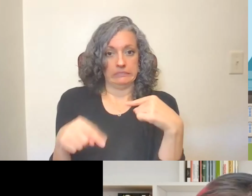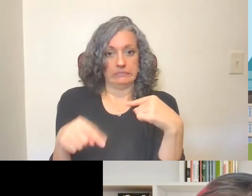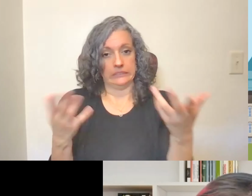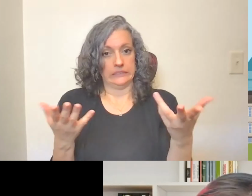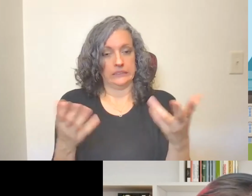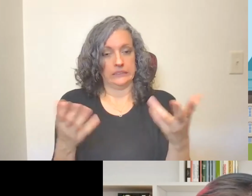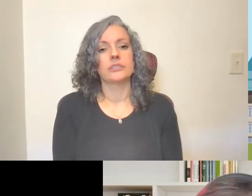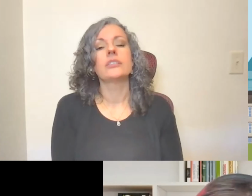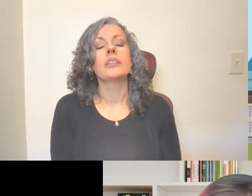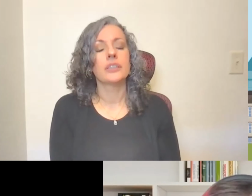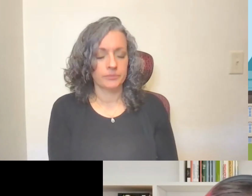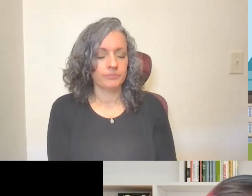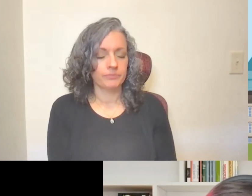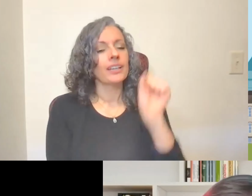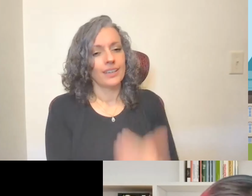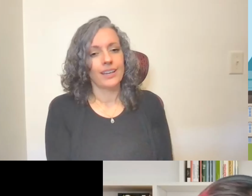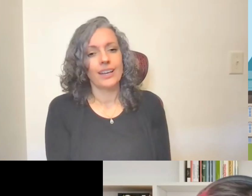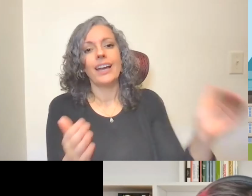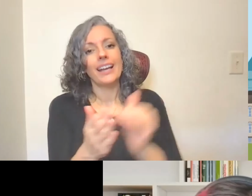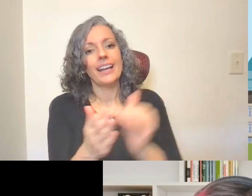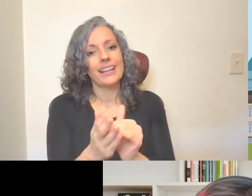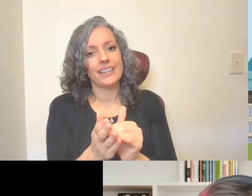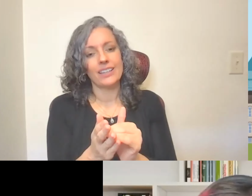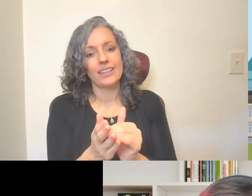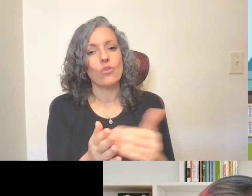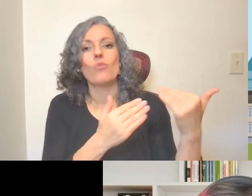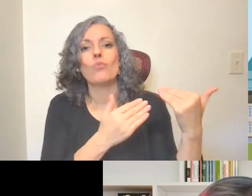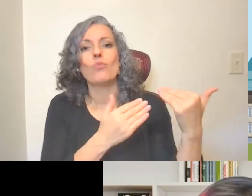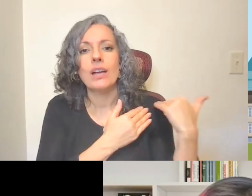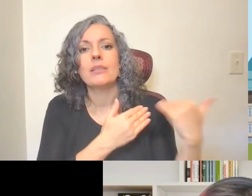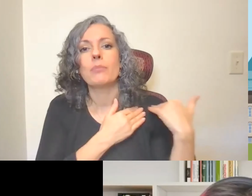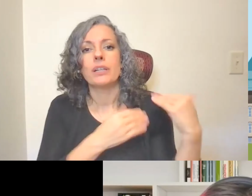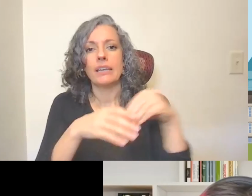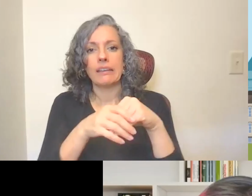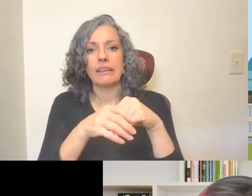it's again about role responsibilities and communication. Like, I'm sorry, I don't want